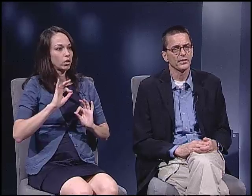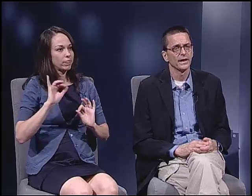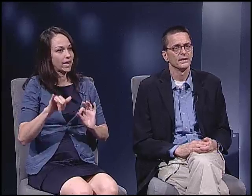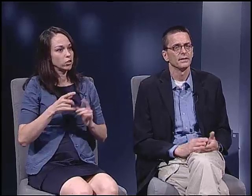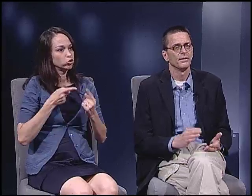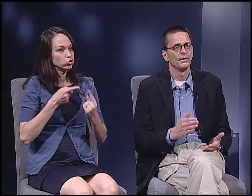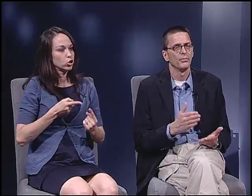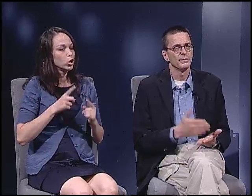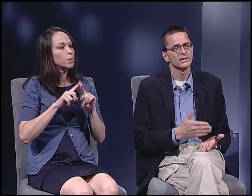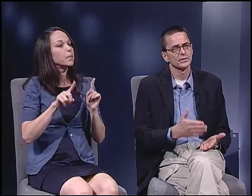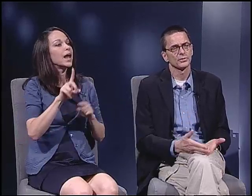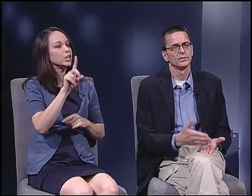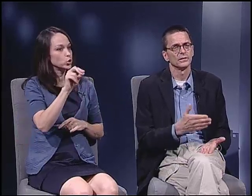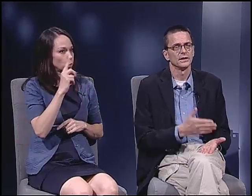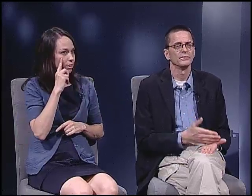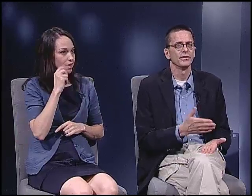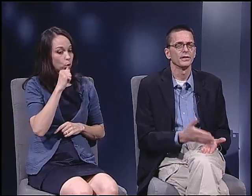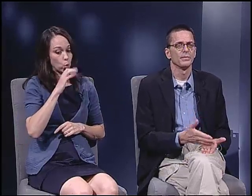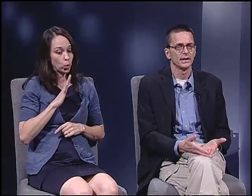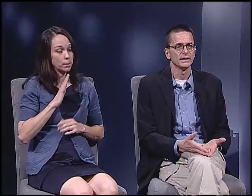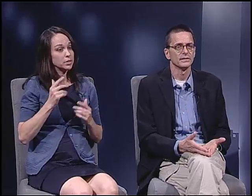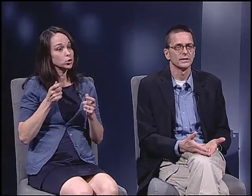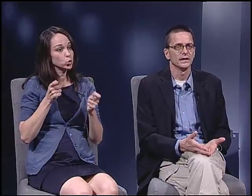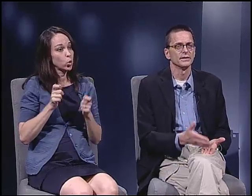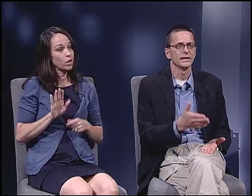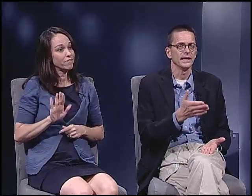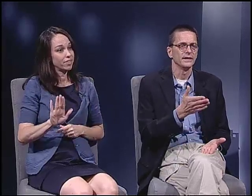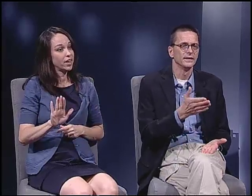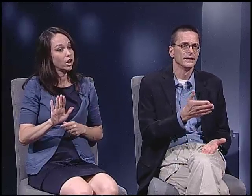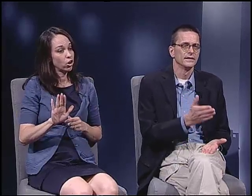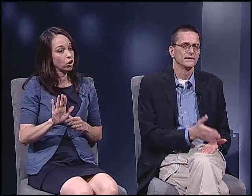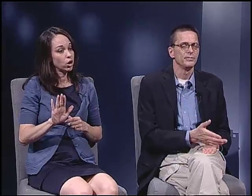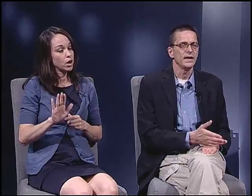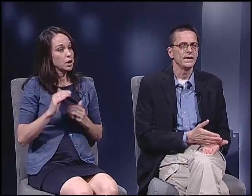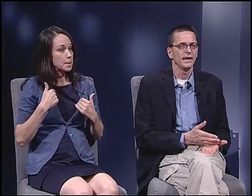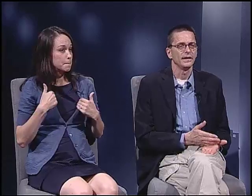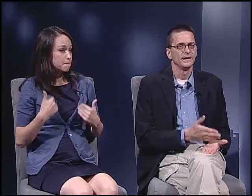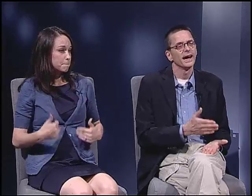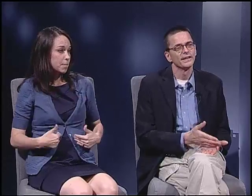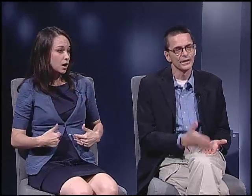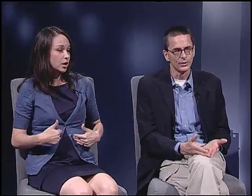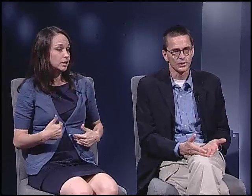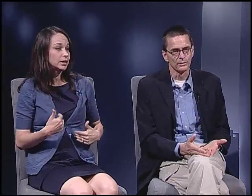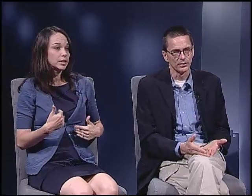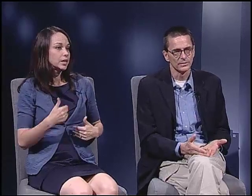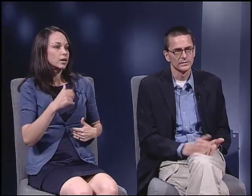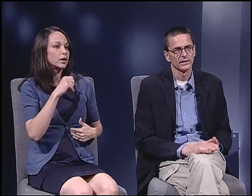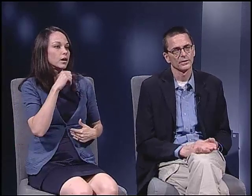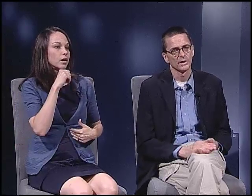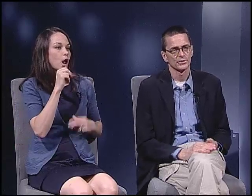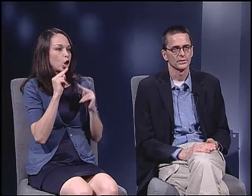that women's control of their bodies is a-- to me, a nonnegotiable question.